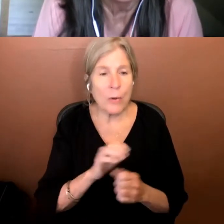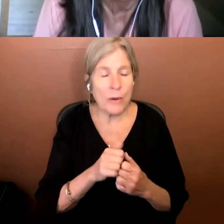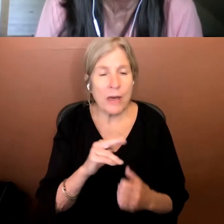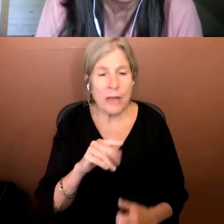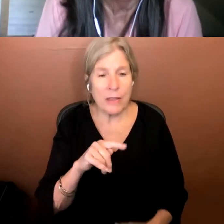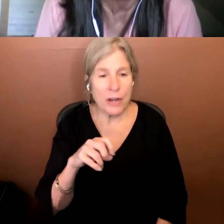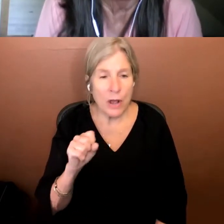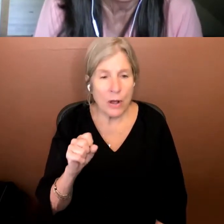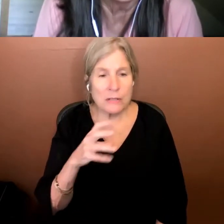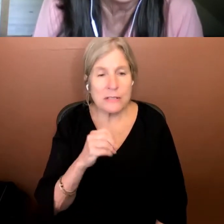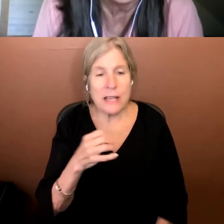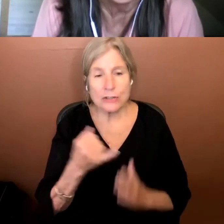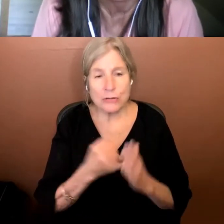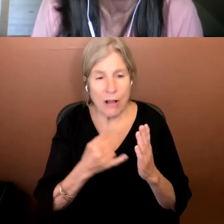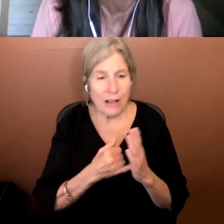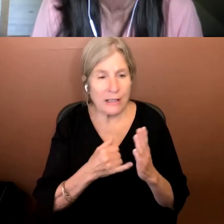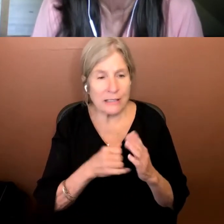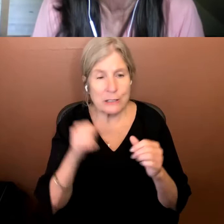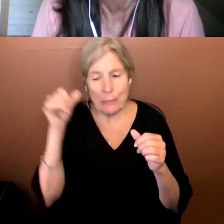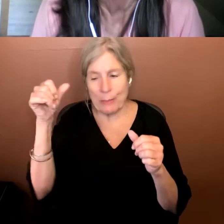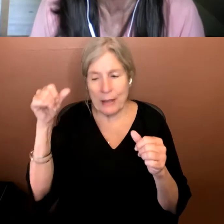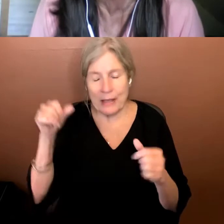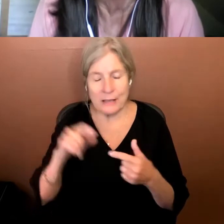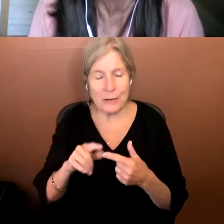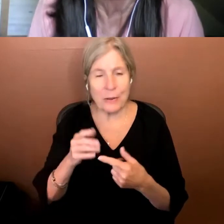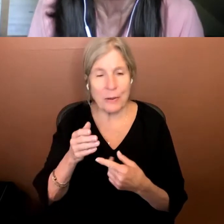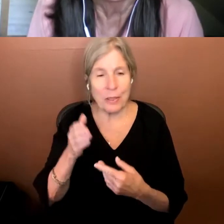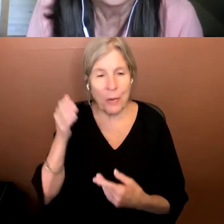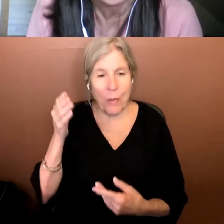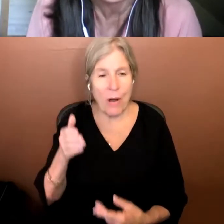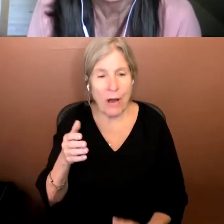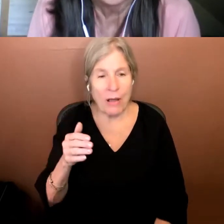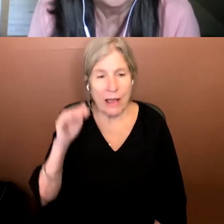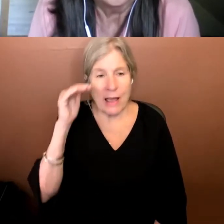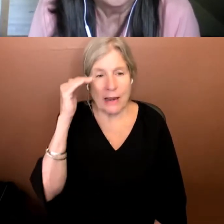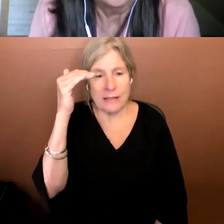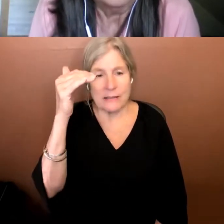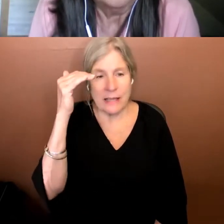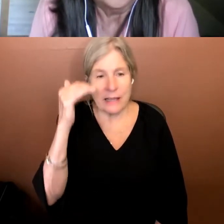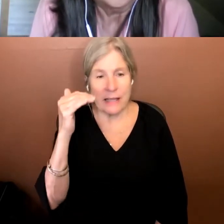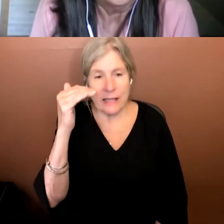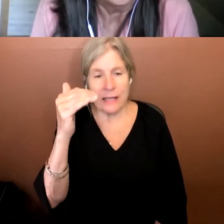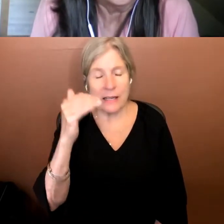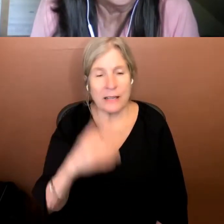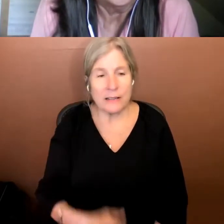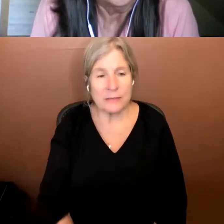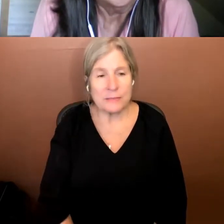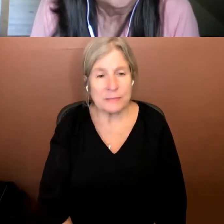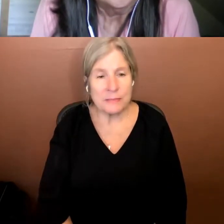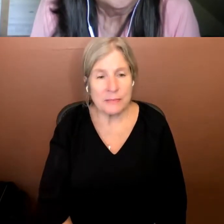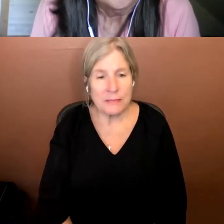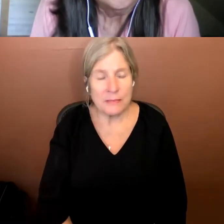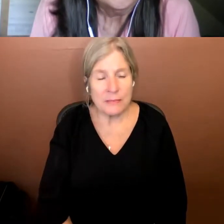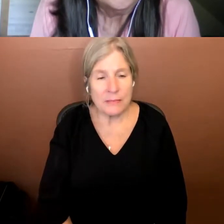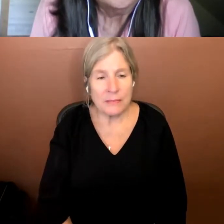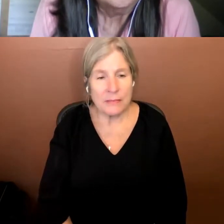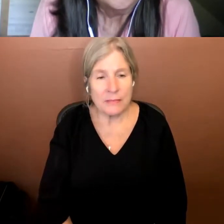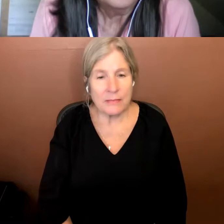drawings pinned to the wall and creel eiling. I identify